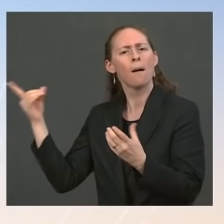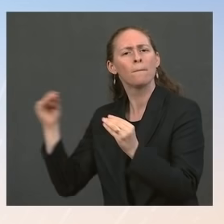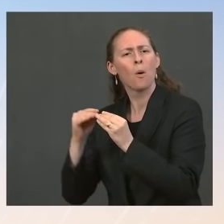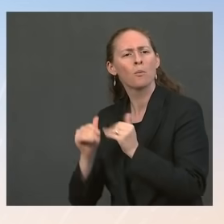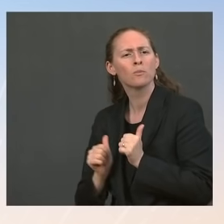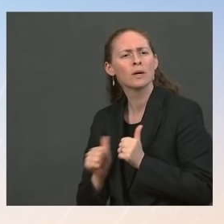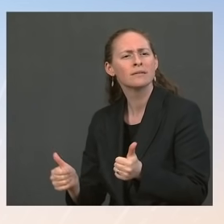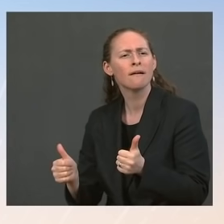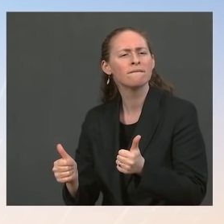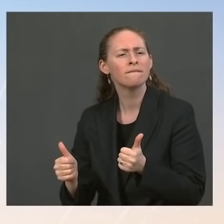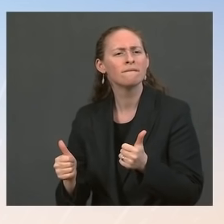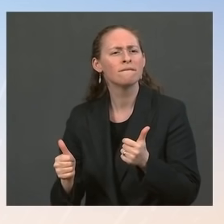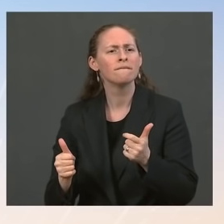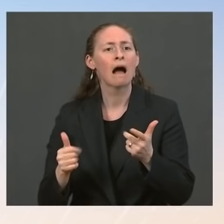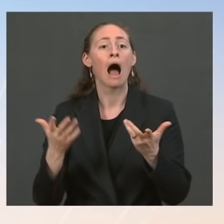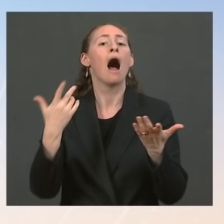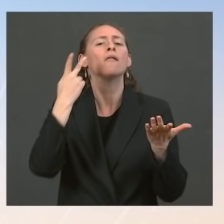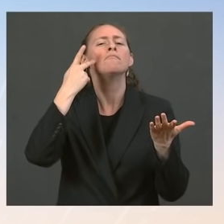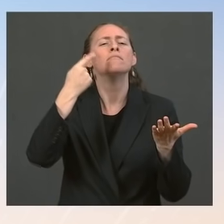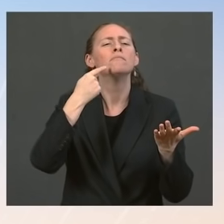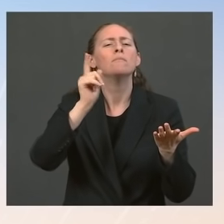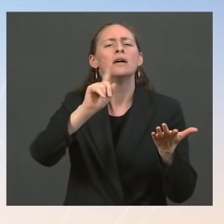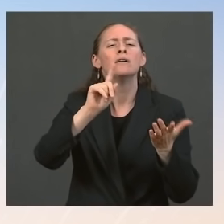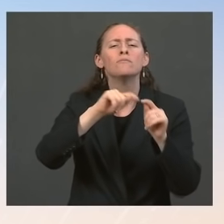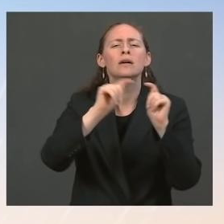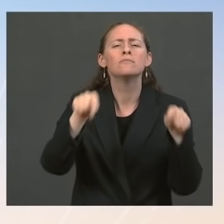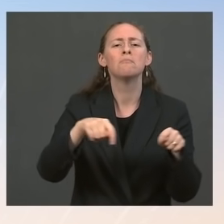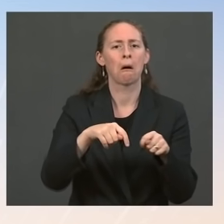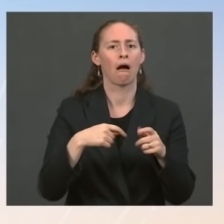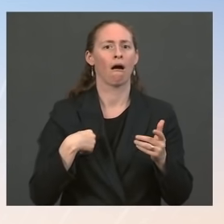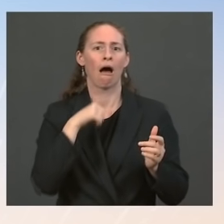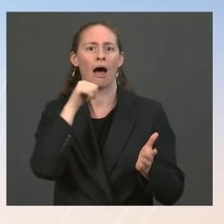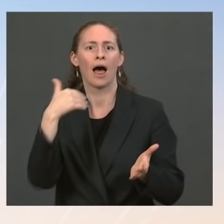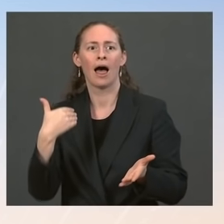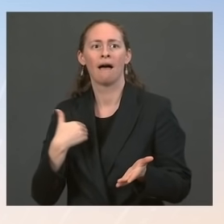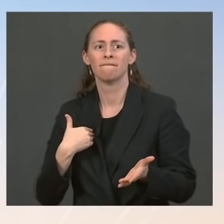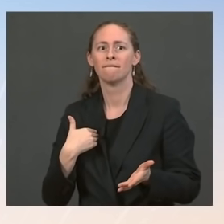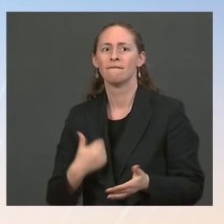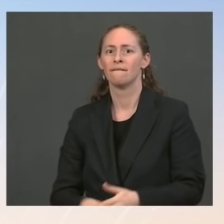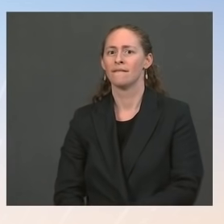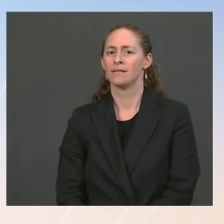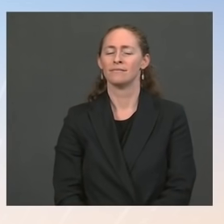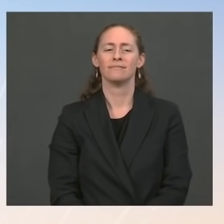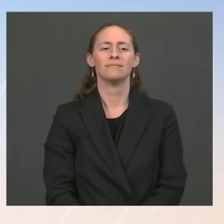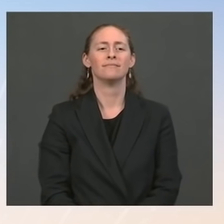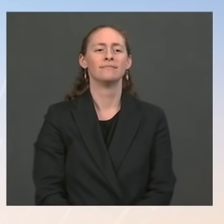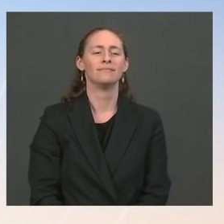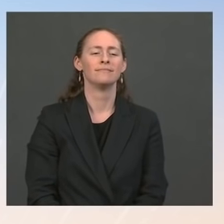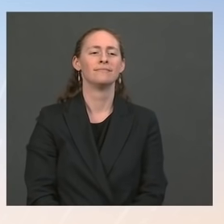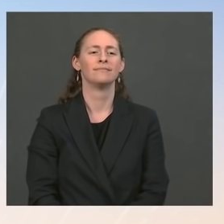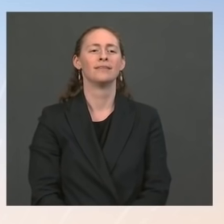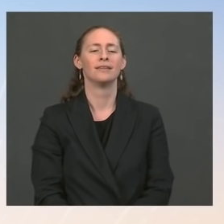The Press: I don't have the transcript in front of me. Ms. Psaki: Okay. Look, I would say, as I just conveyed: The President -- or senior members of his White House team